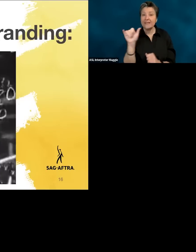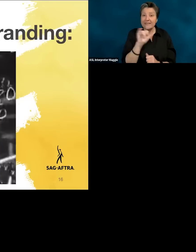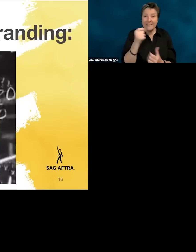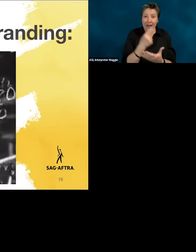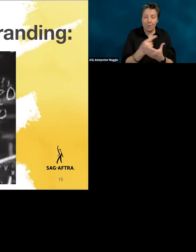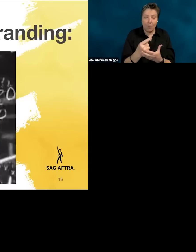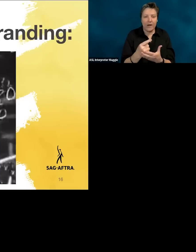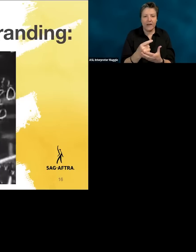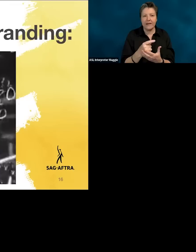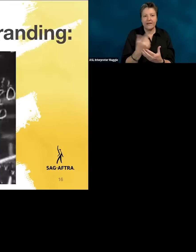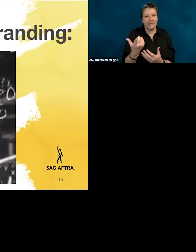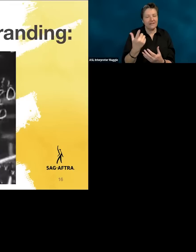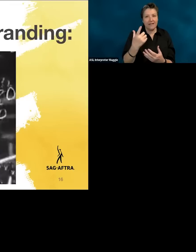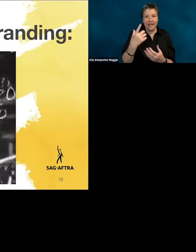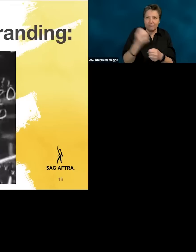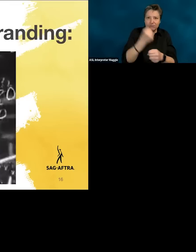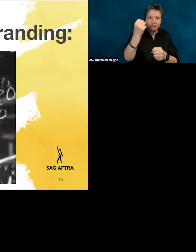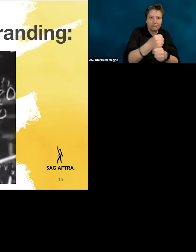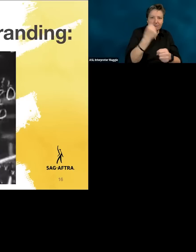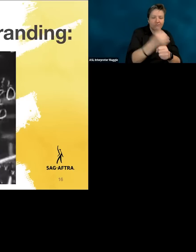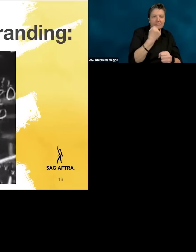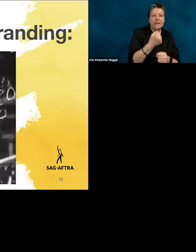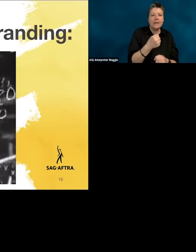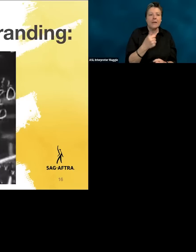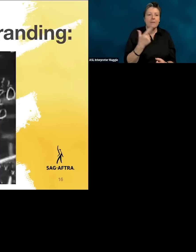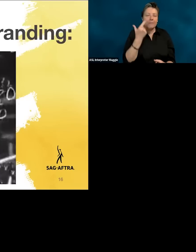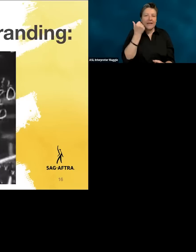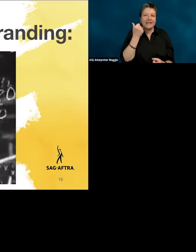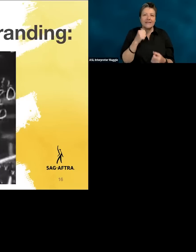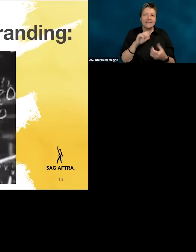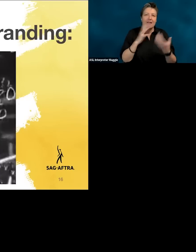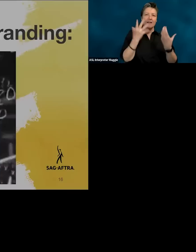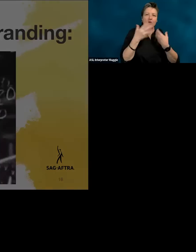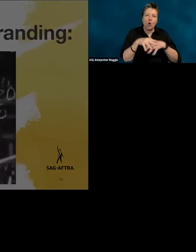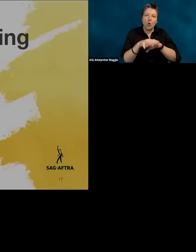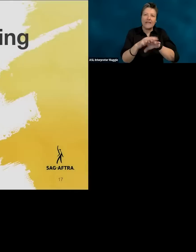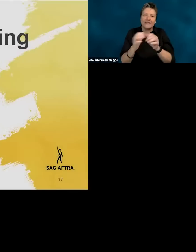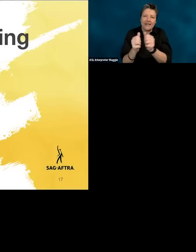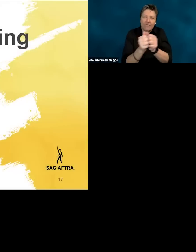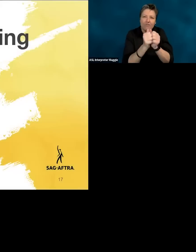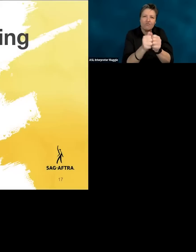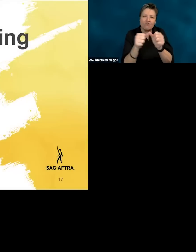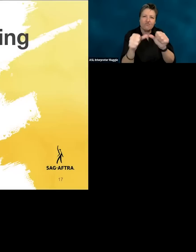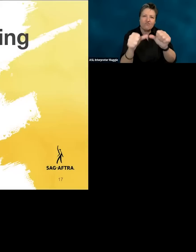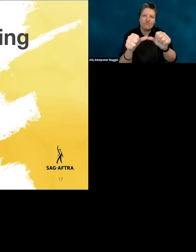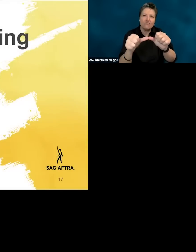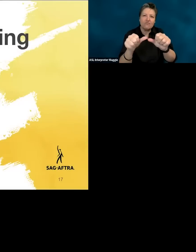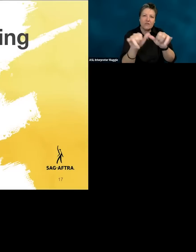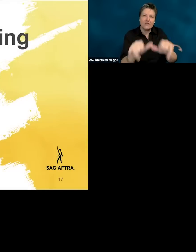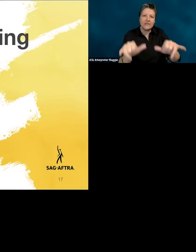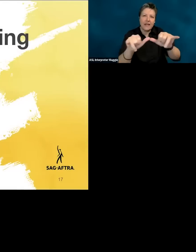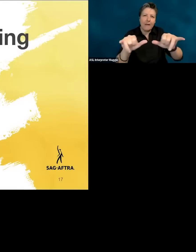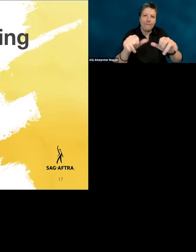to his really smart and effective cohesive branding. Now the next leg is networking,